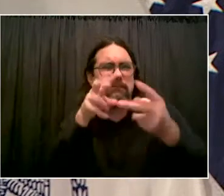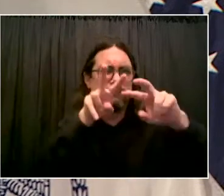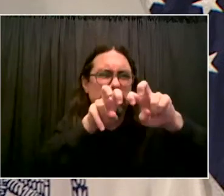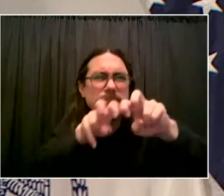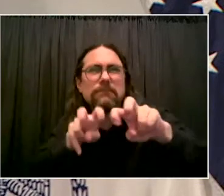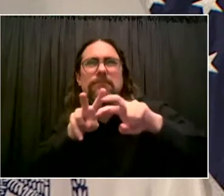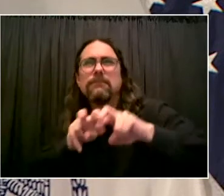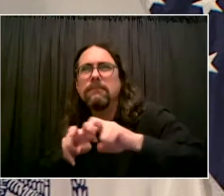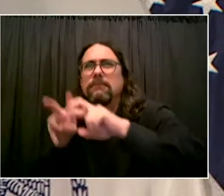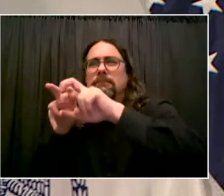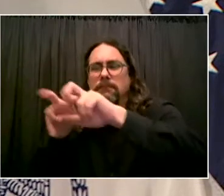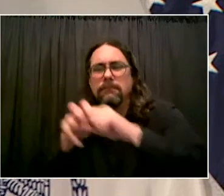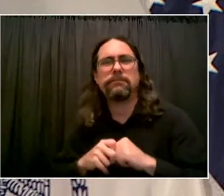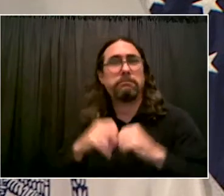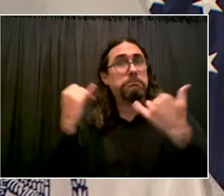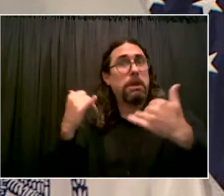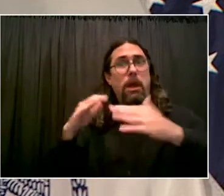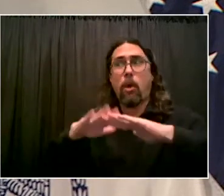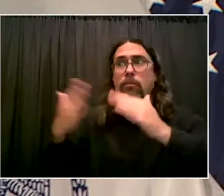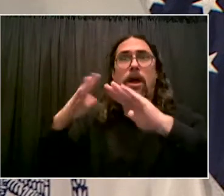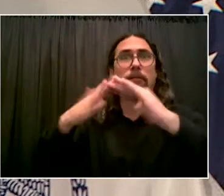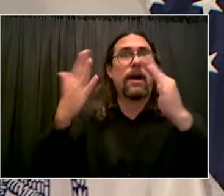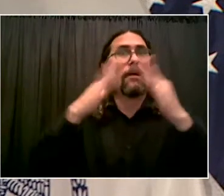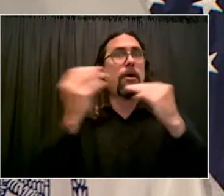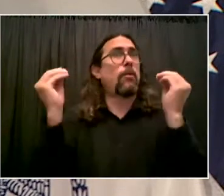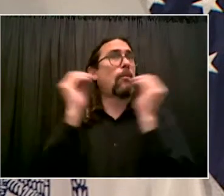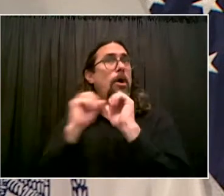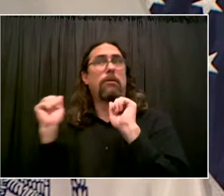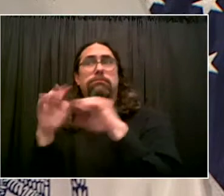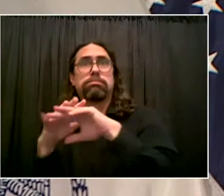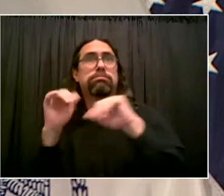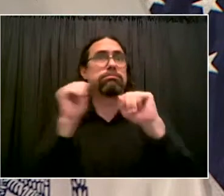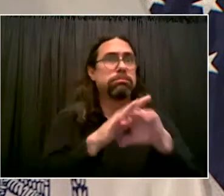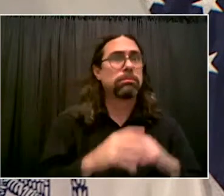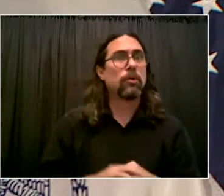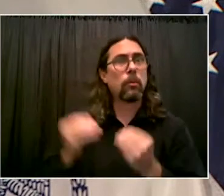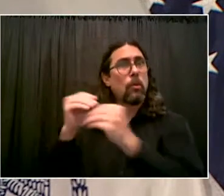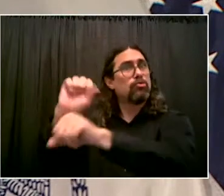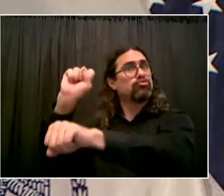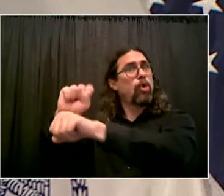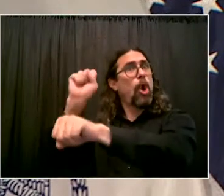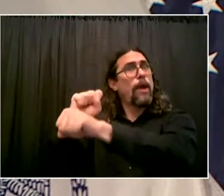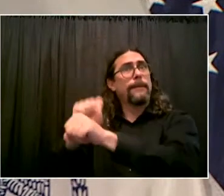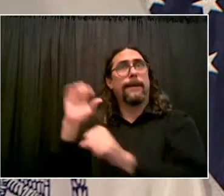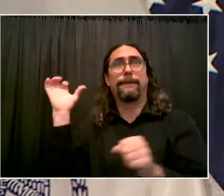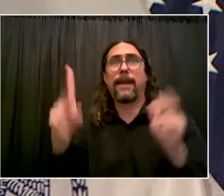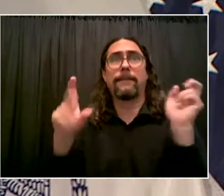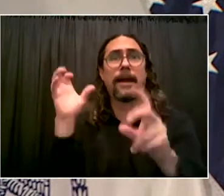SEE HAPPENING IN NEW YORK CITY. WE SEE JOBS